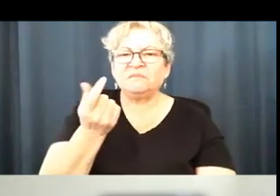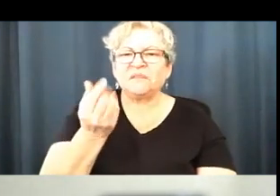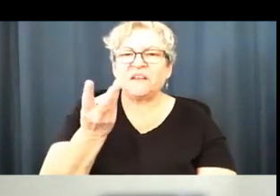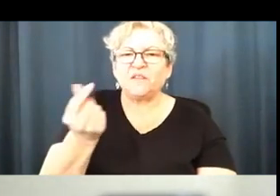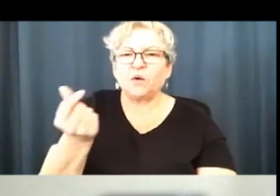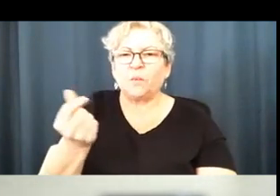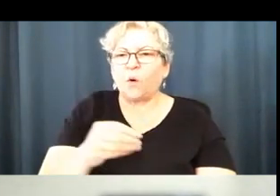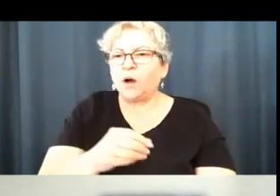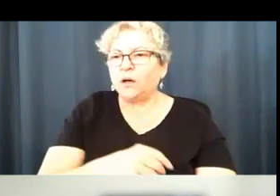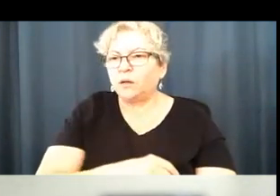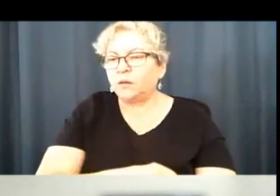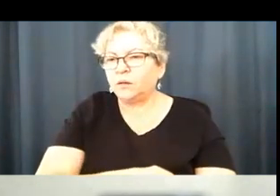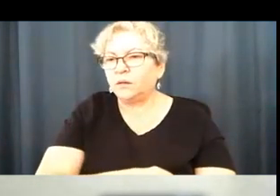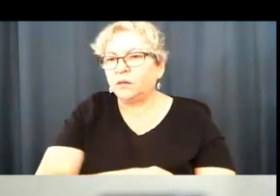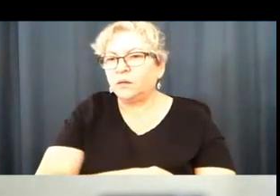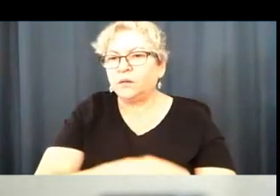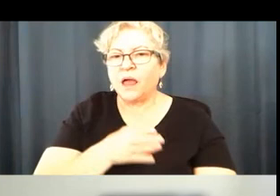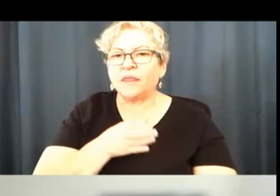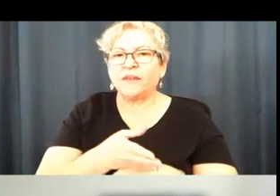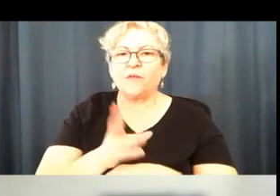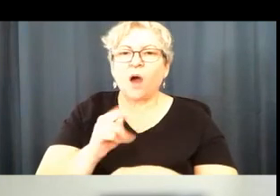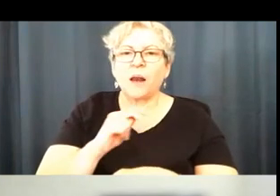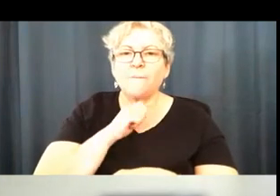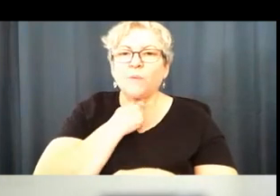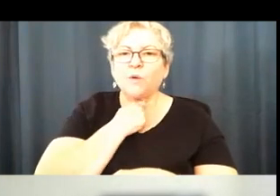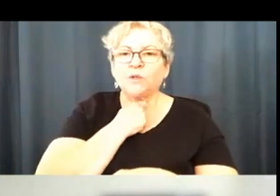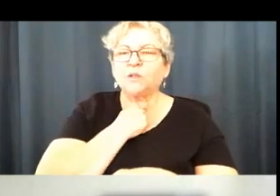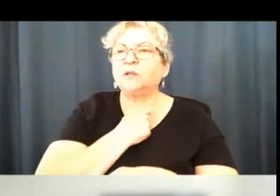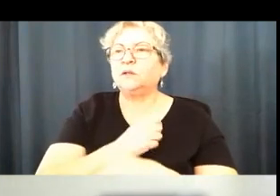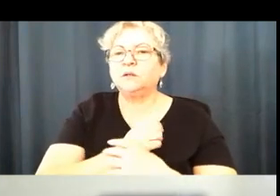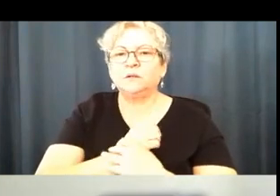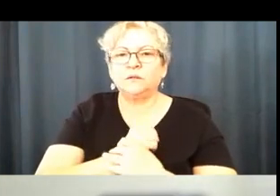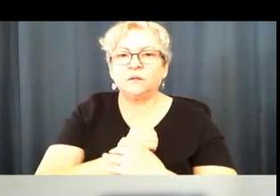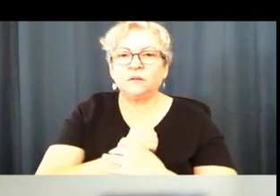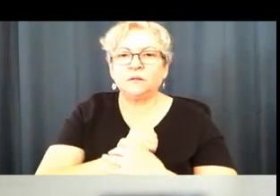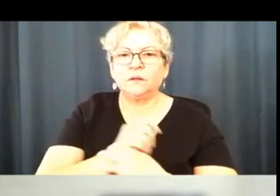After these we commute if anyone else is directly to the presenters.